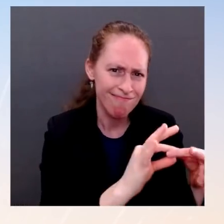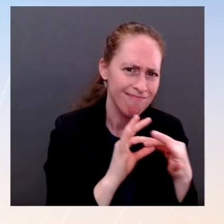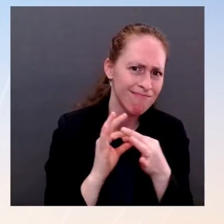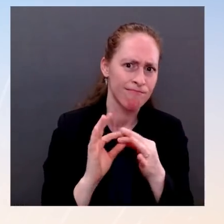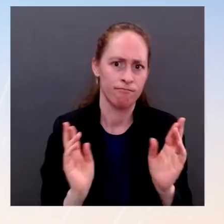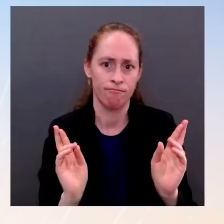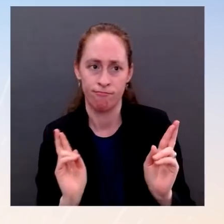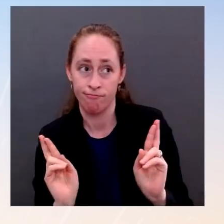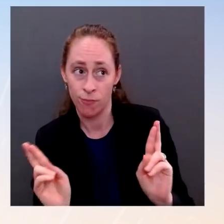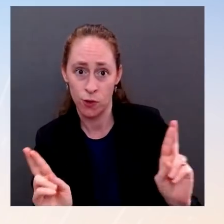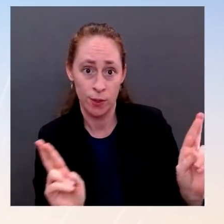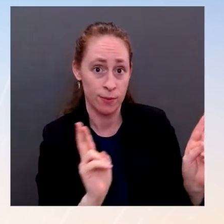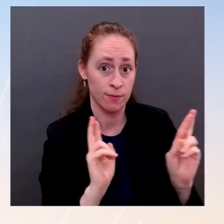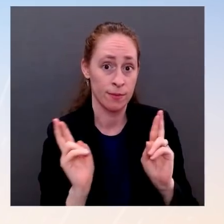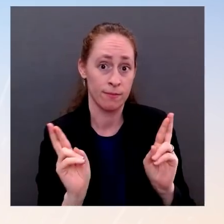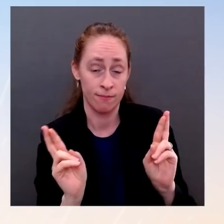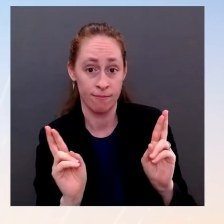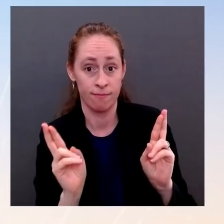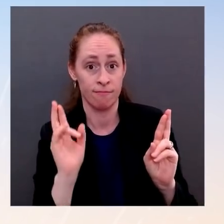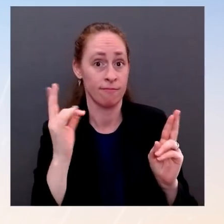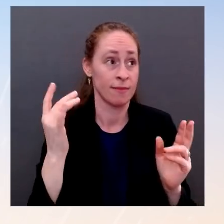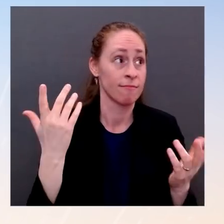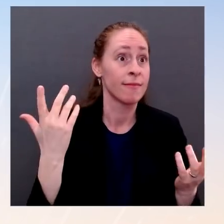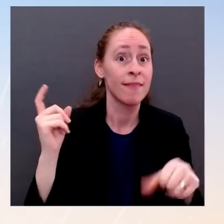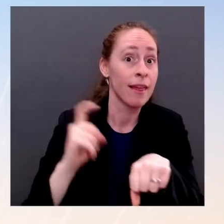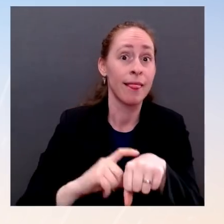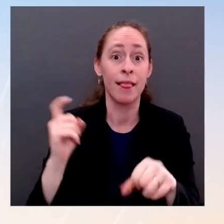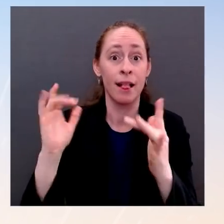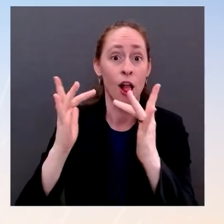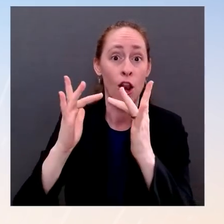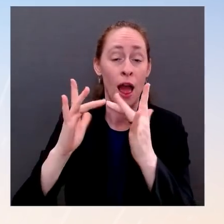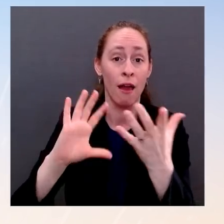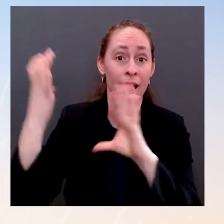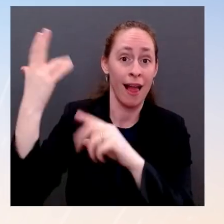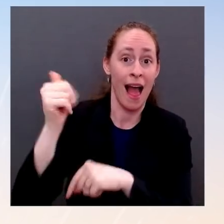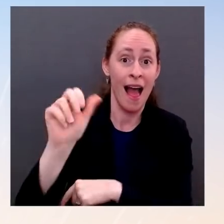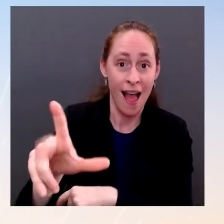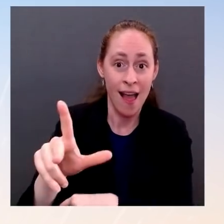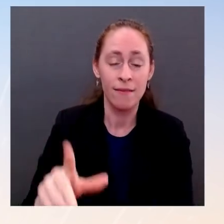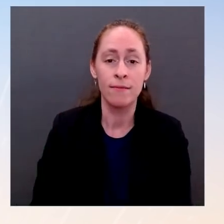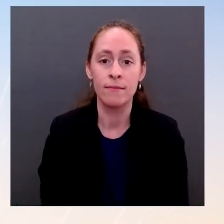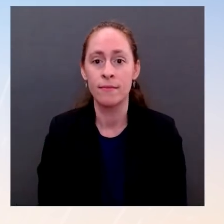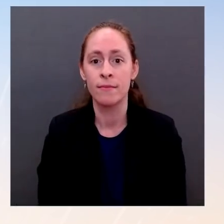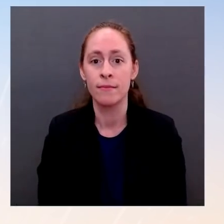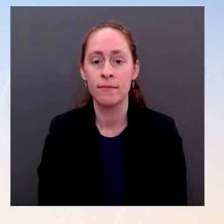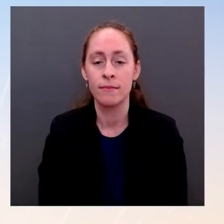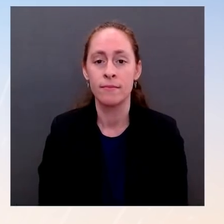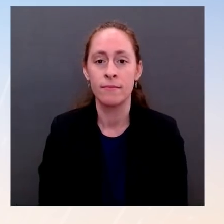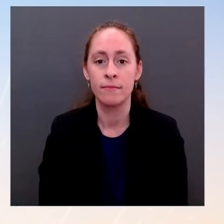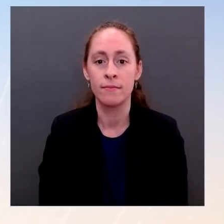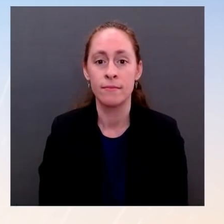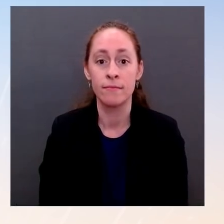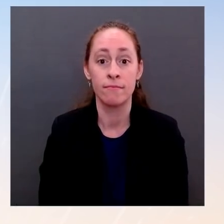and all disruptive or destructive cyber activity. And as the President said earlier this week: